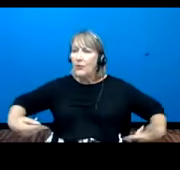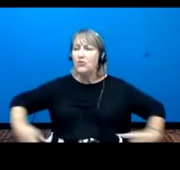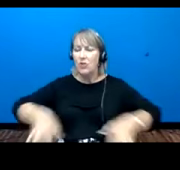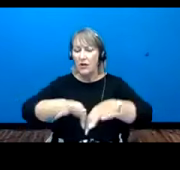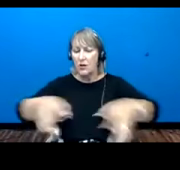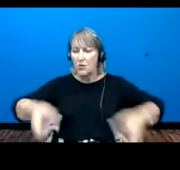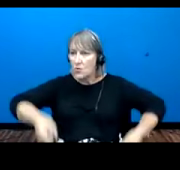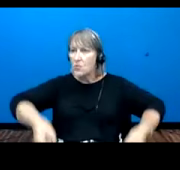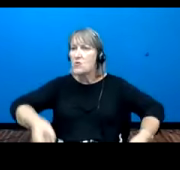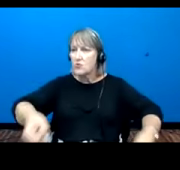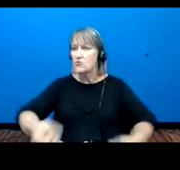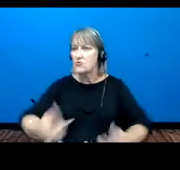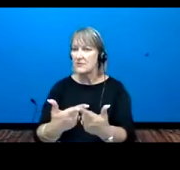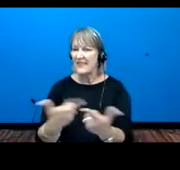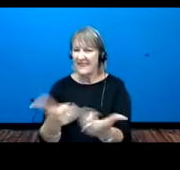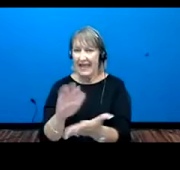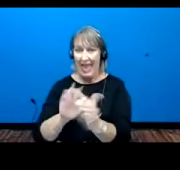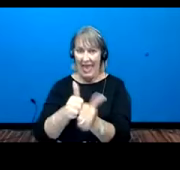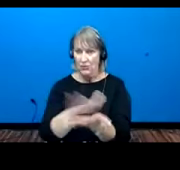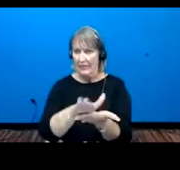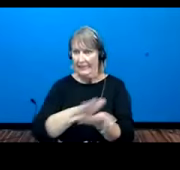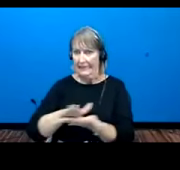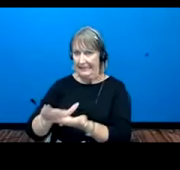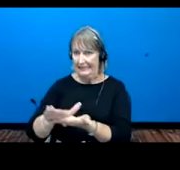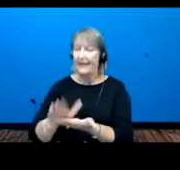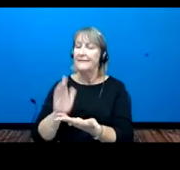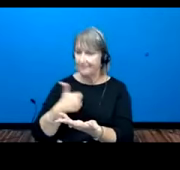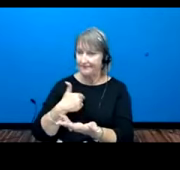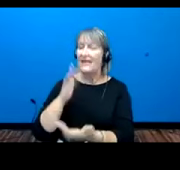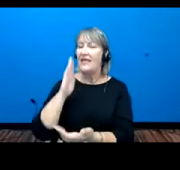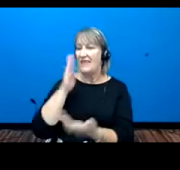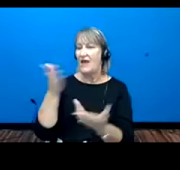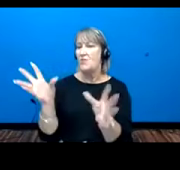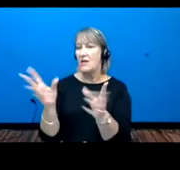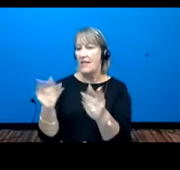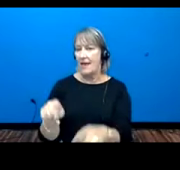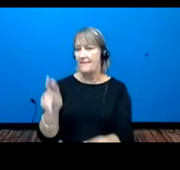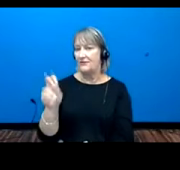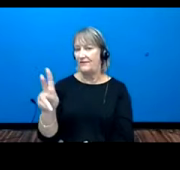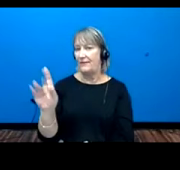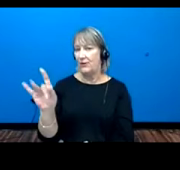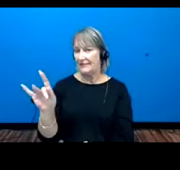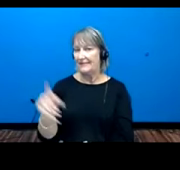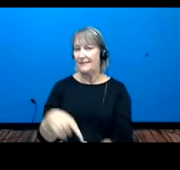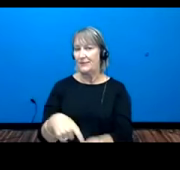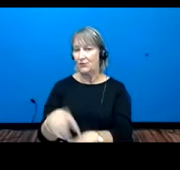and Carolyn and I will be the ones sharing that information with all of y'all. In early December we've got Face Masks and People